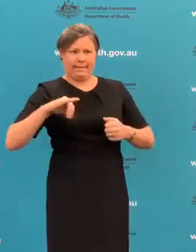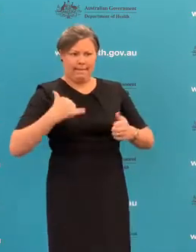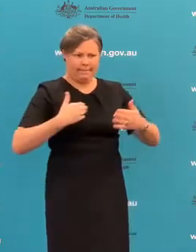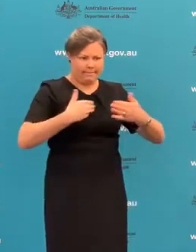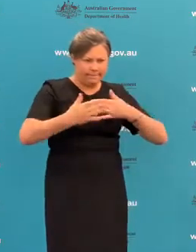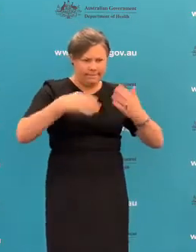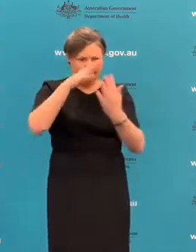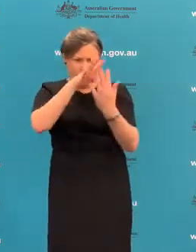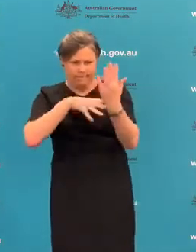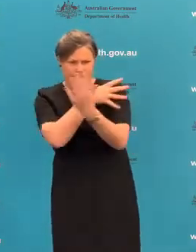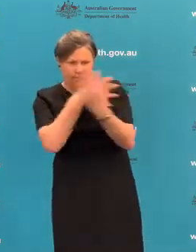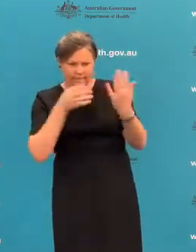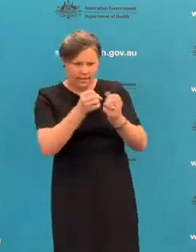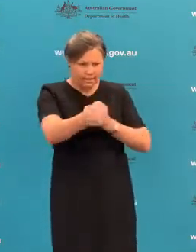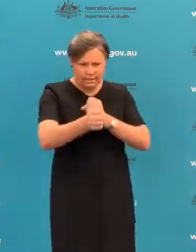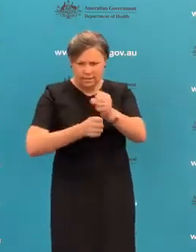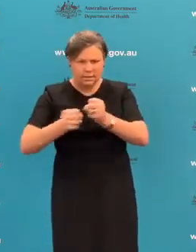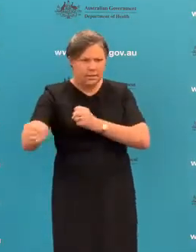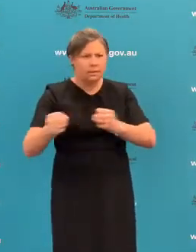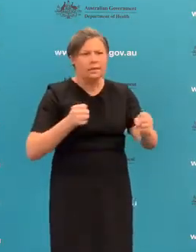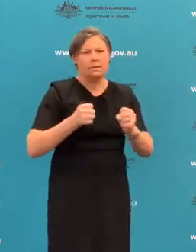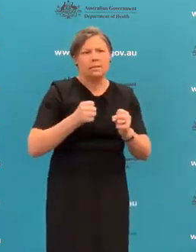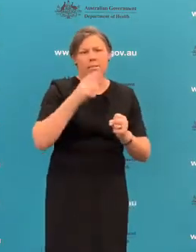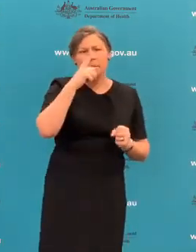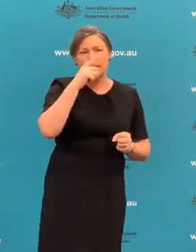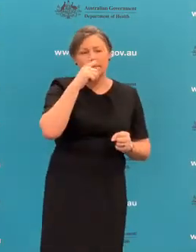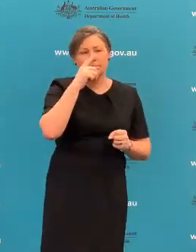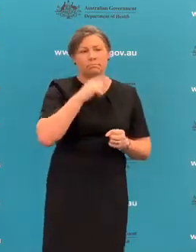partnership efforts of the of the centre over